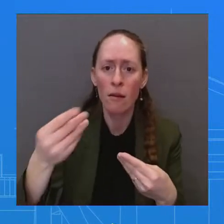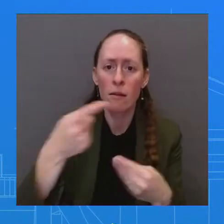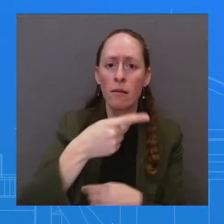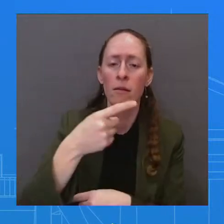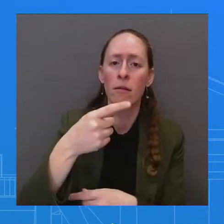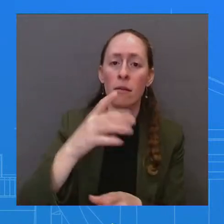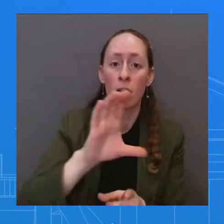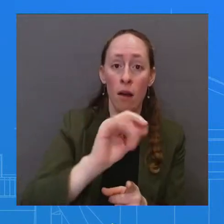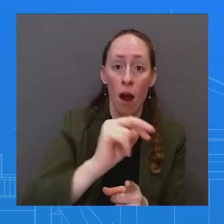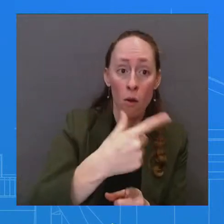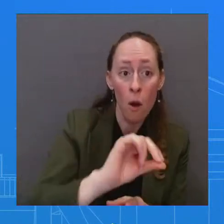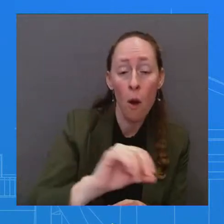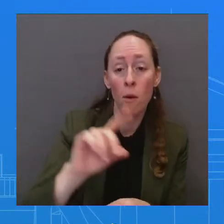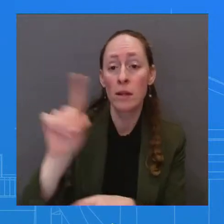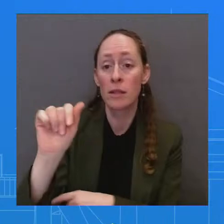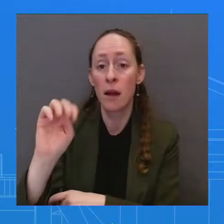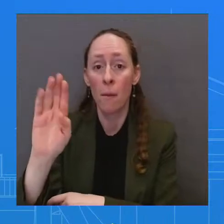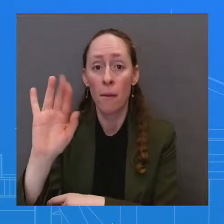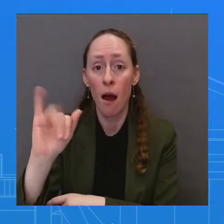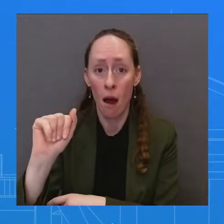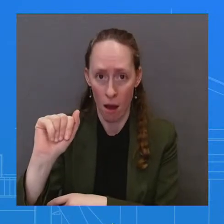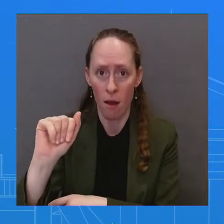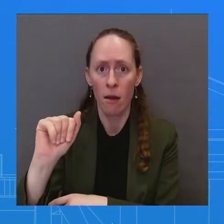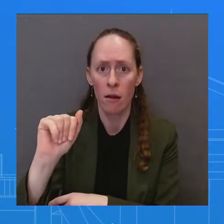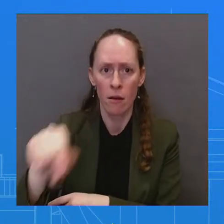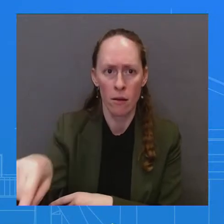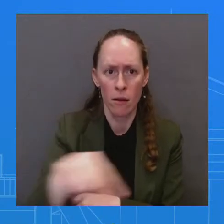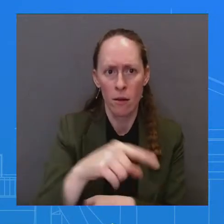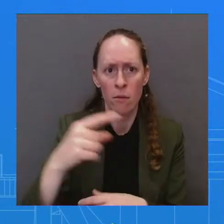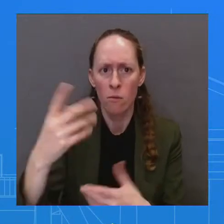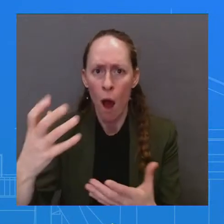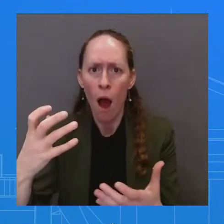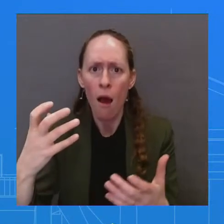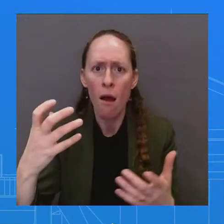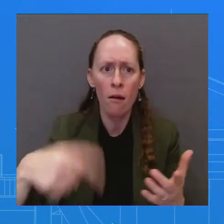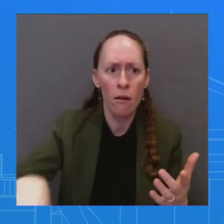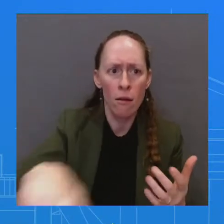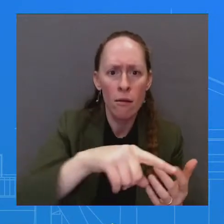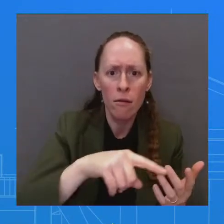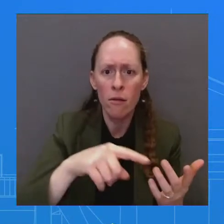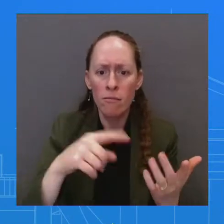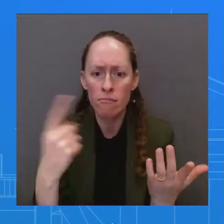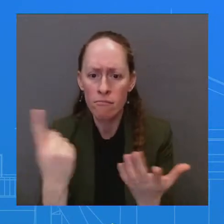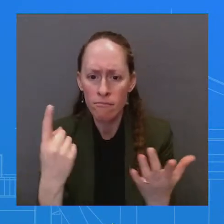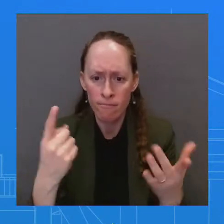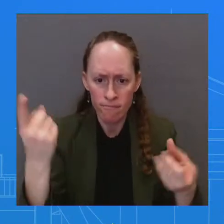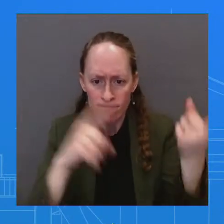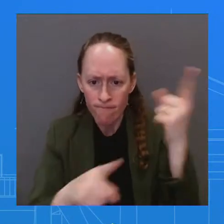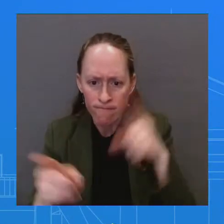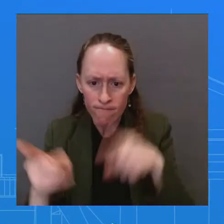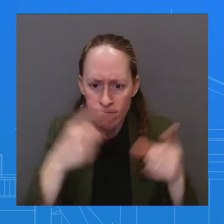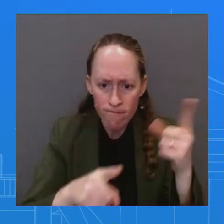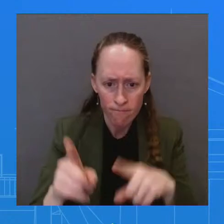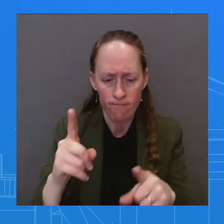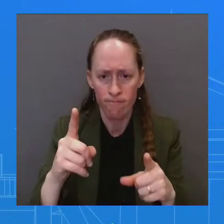the frictions there to try to quell all the violence there? Mr. Kirby: I don't really have an update for you on the Congo, April.